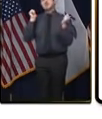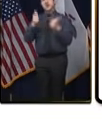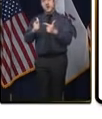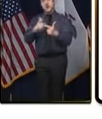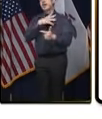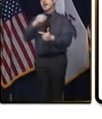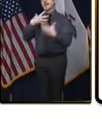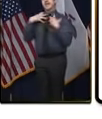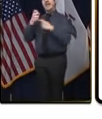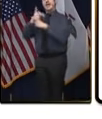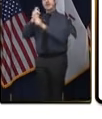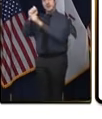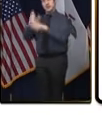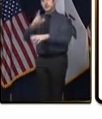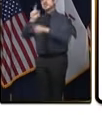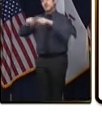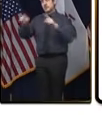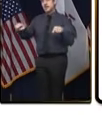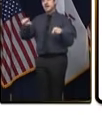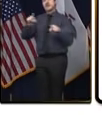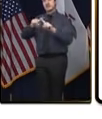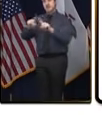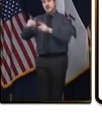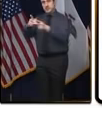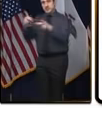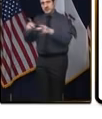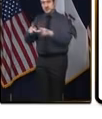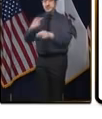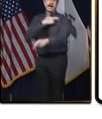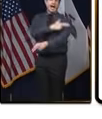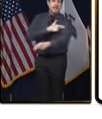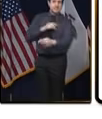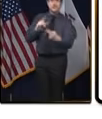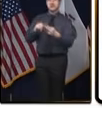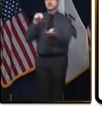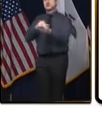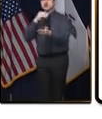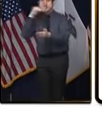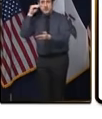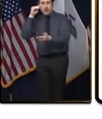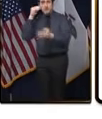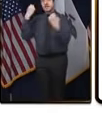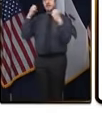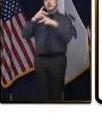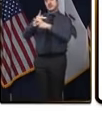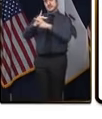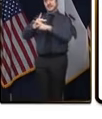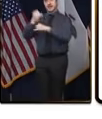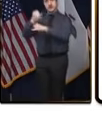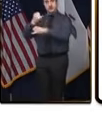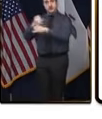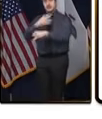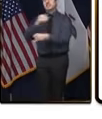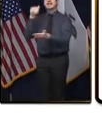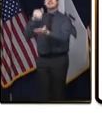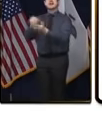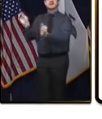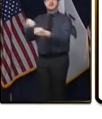education students and health care workers in a variety of